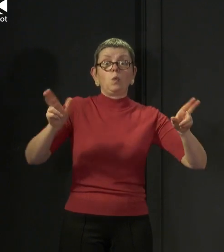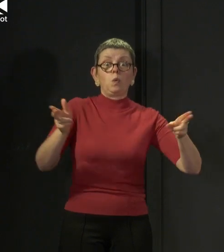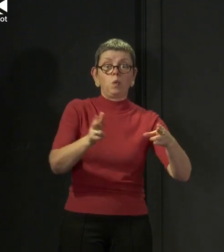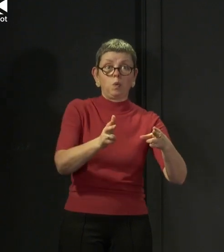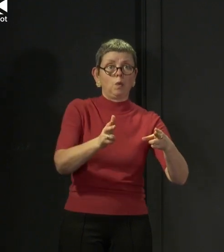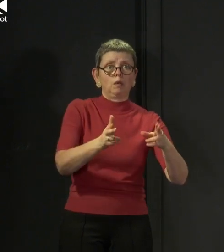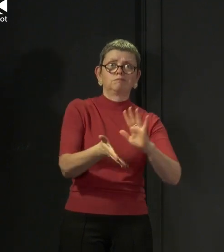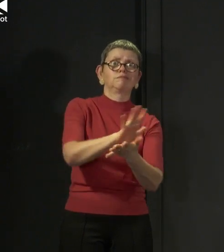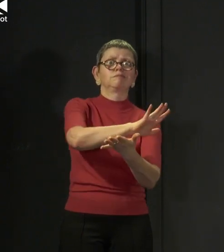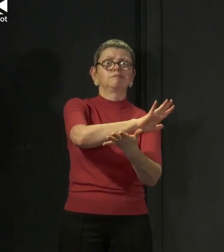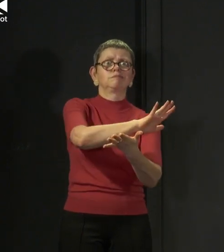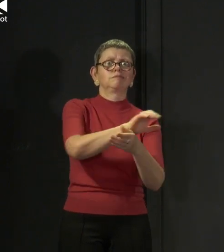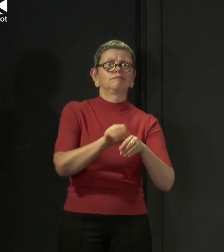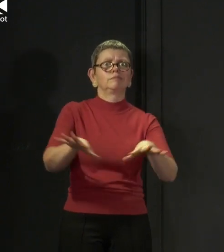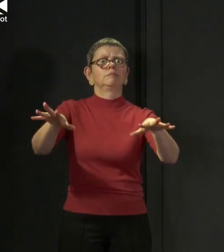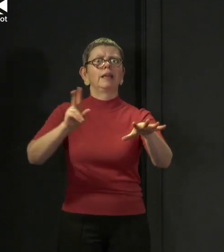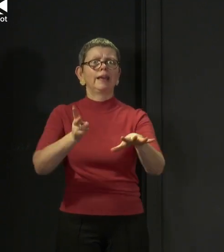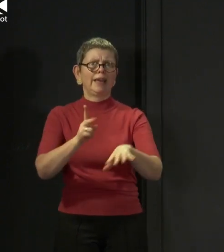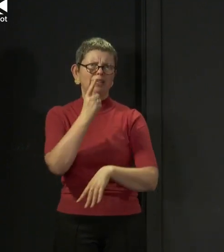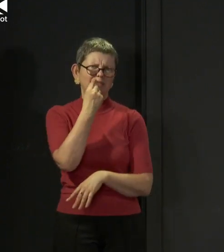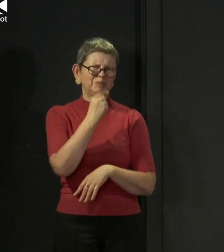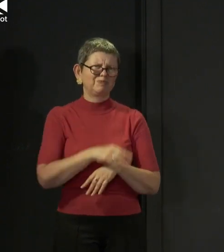Scott Macnab from The Scotsman.